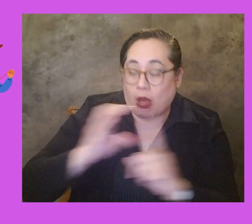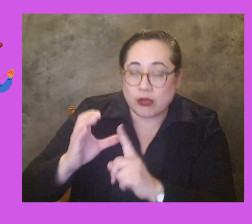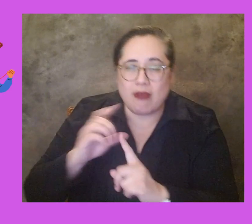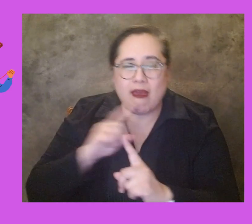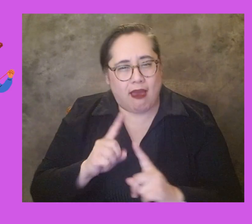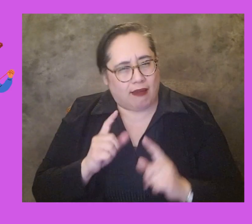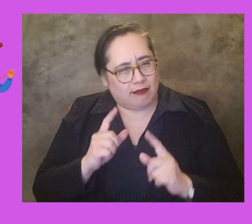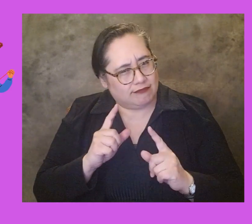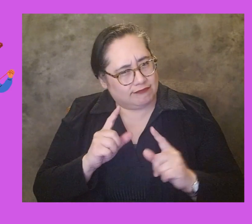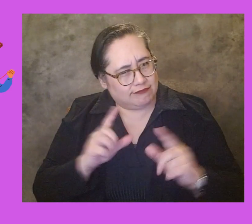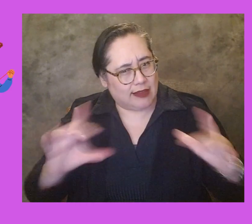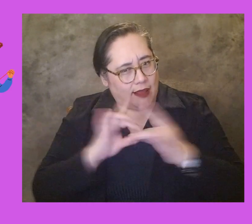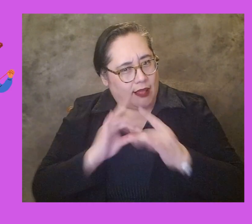too, including your own.